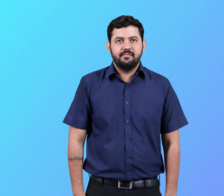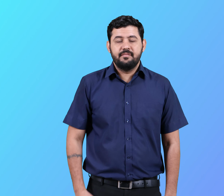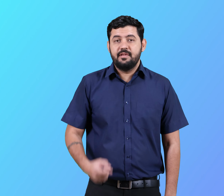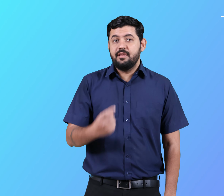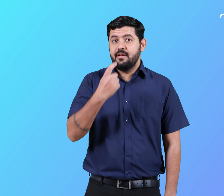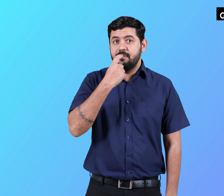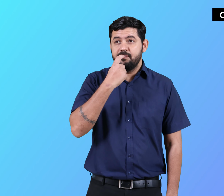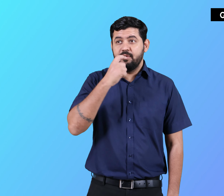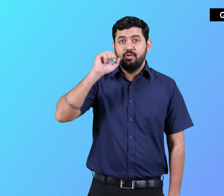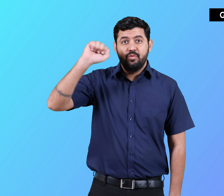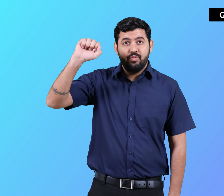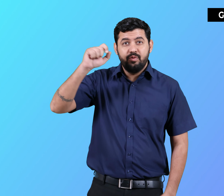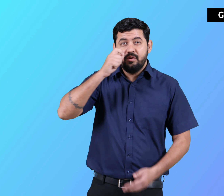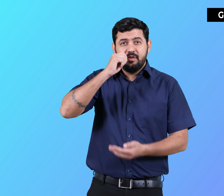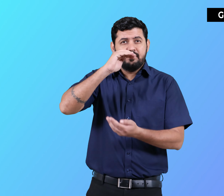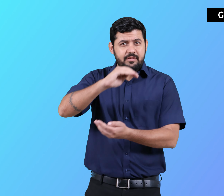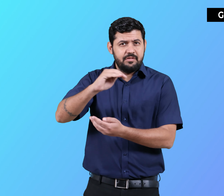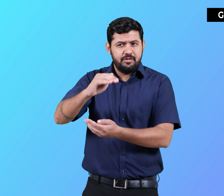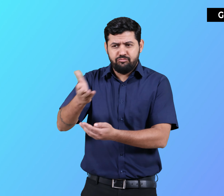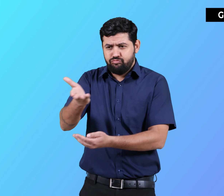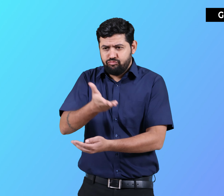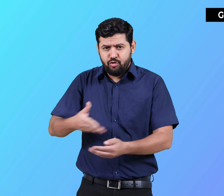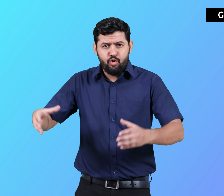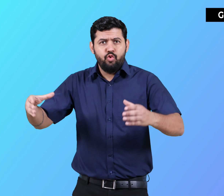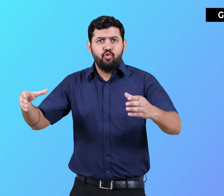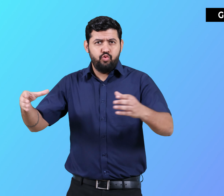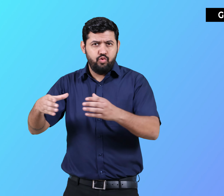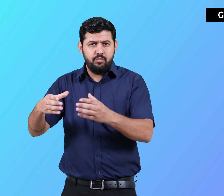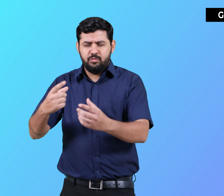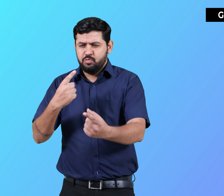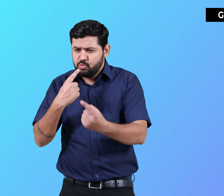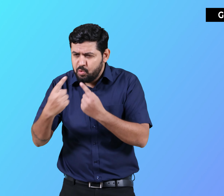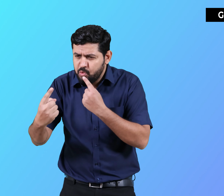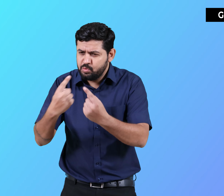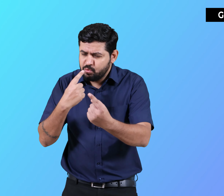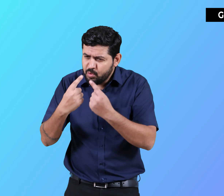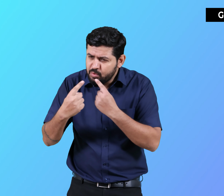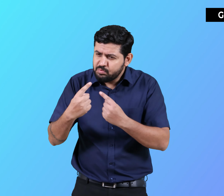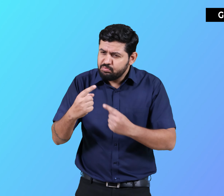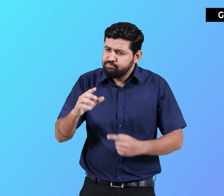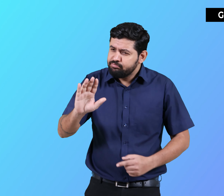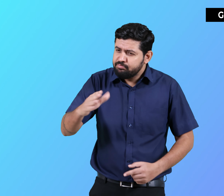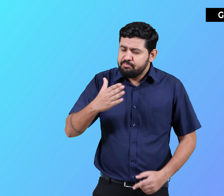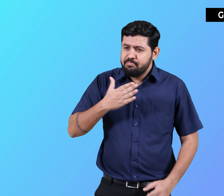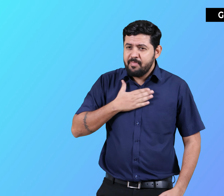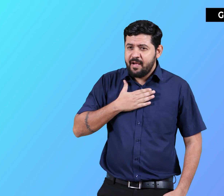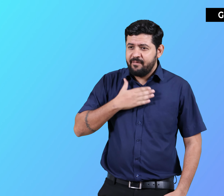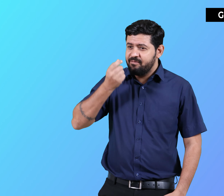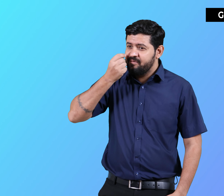One day Jacob heard Laban’s sons talking. They said, “Jacob has taken everything our father owned.